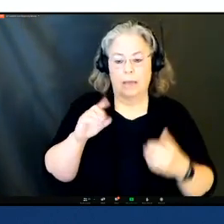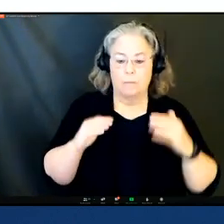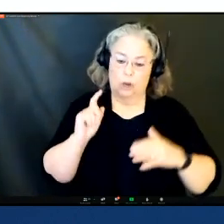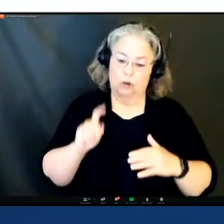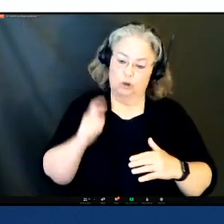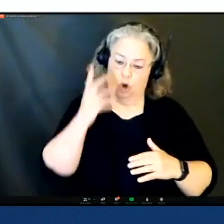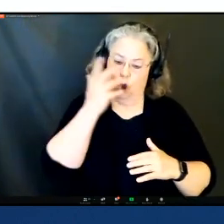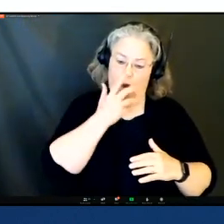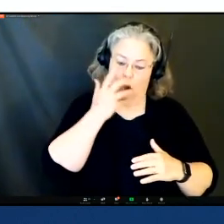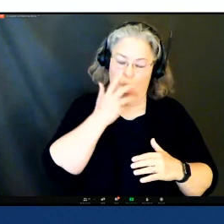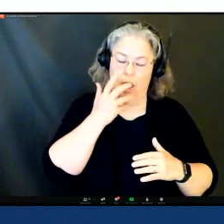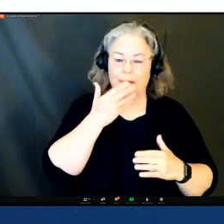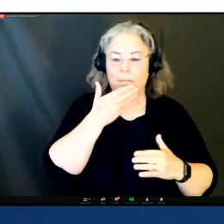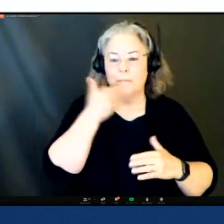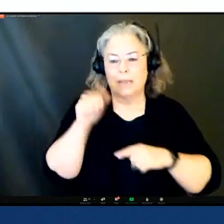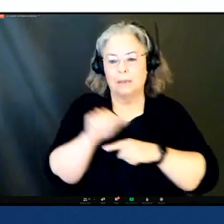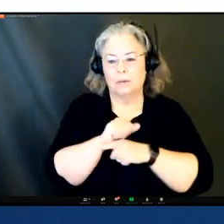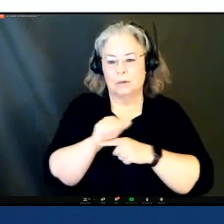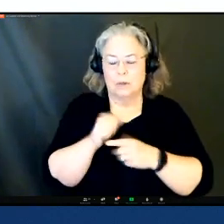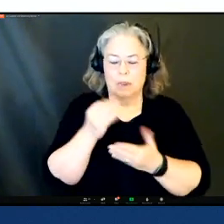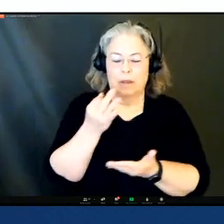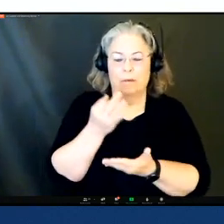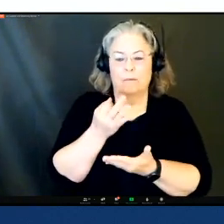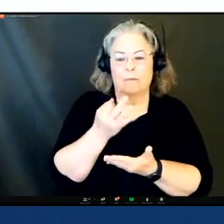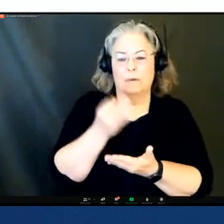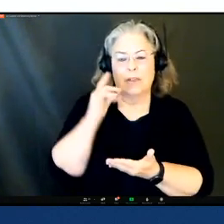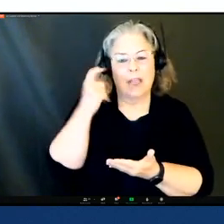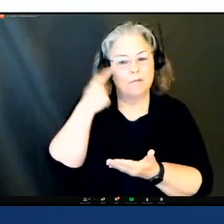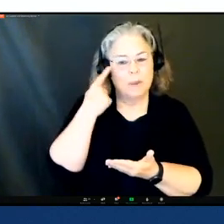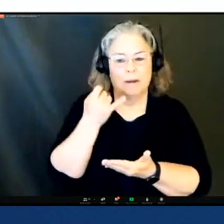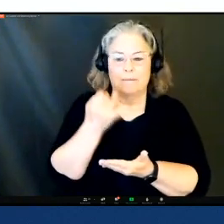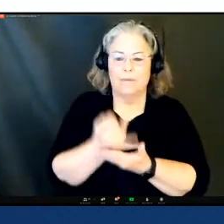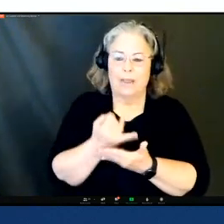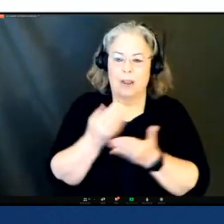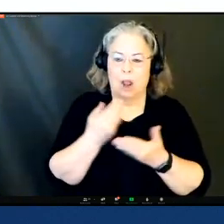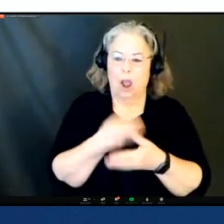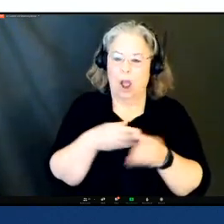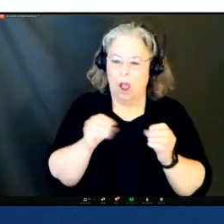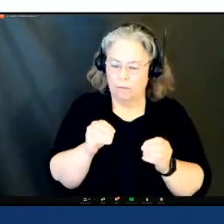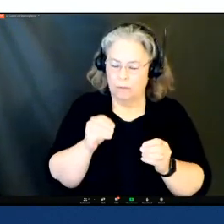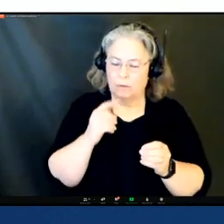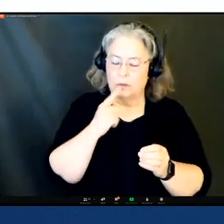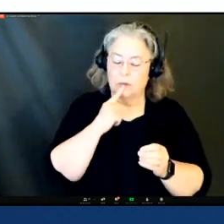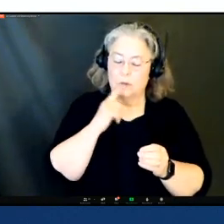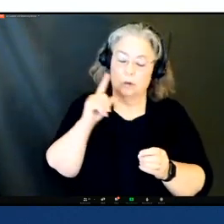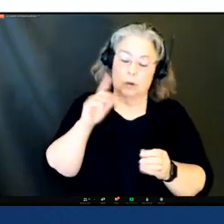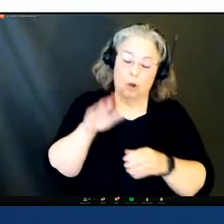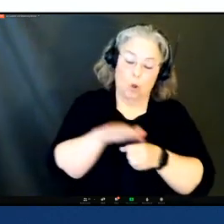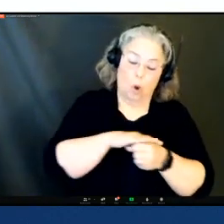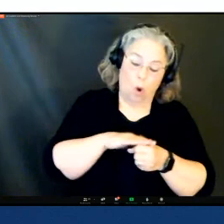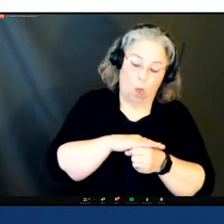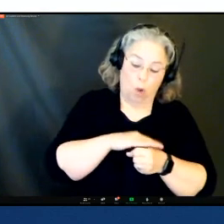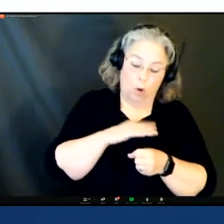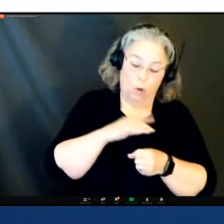So the Government Finance Officers Association recommends that local governmen general funds maintain a discretionary fund balance